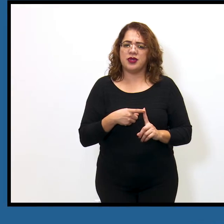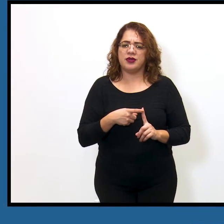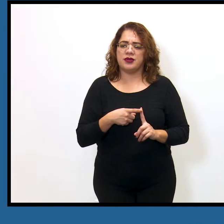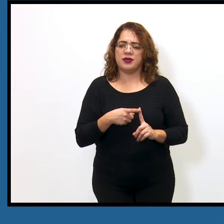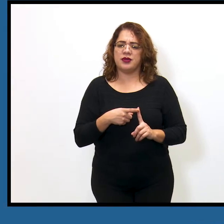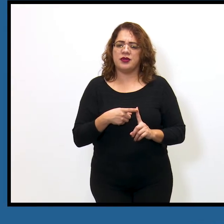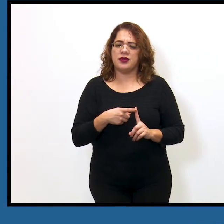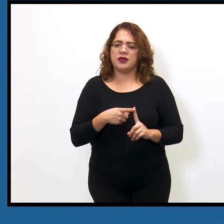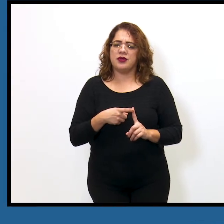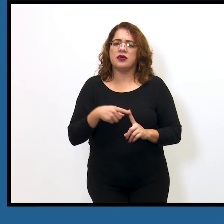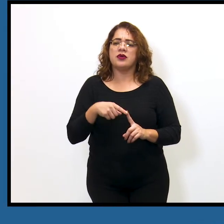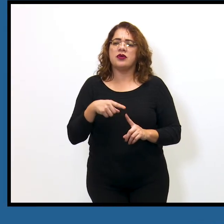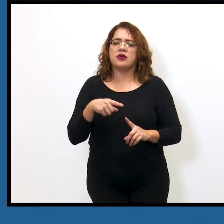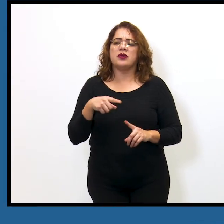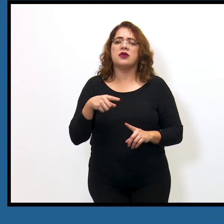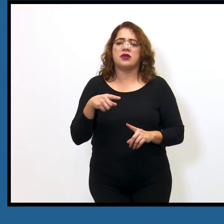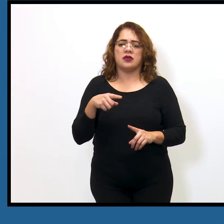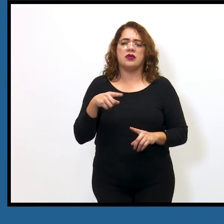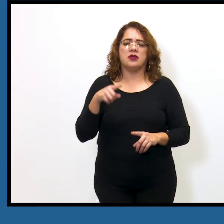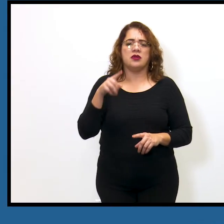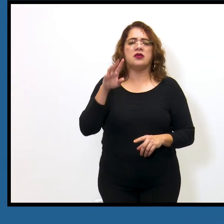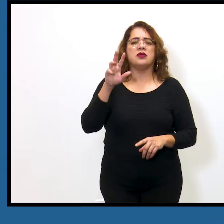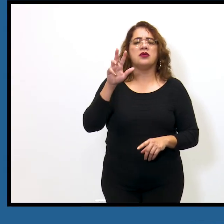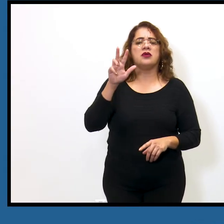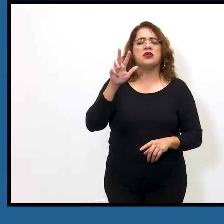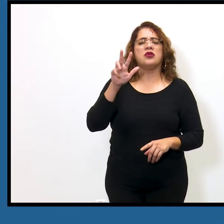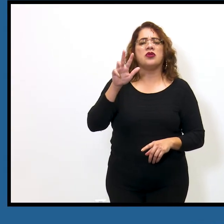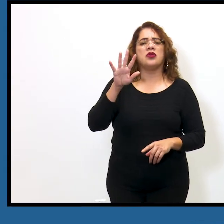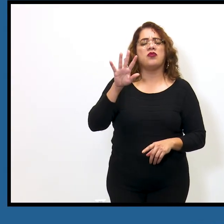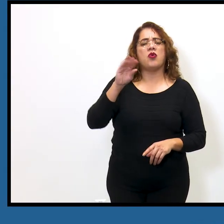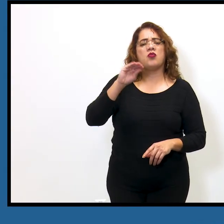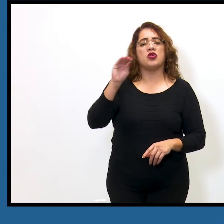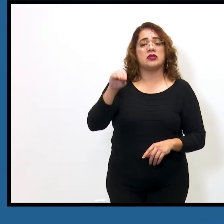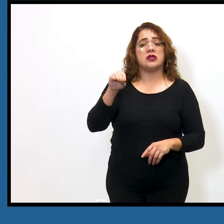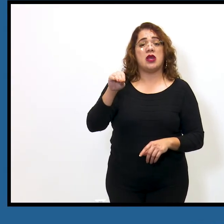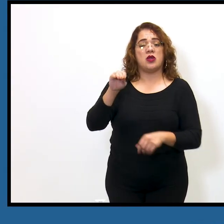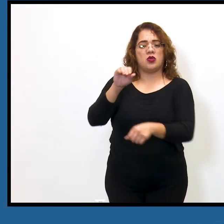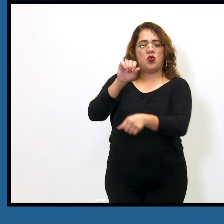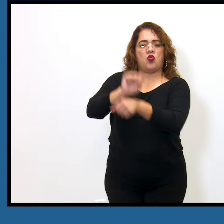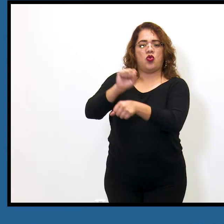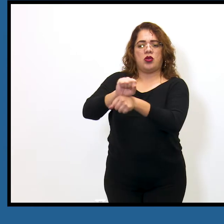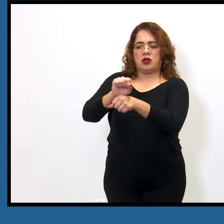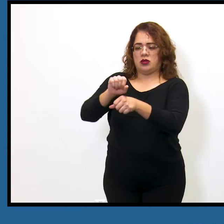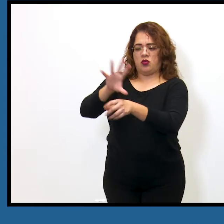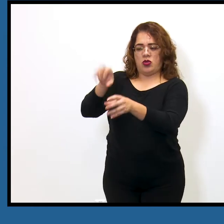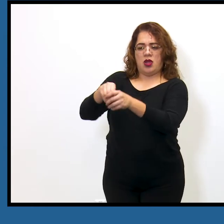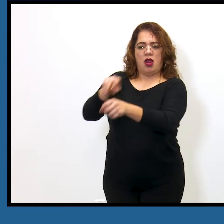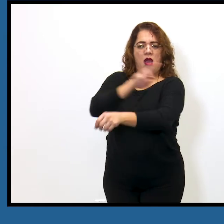34 percent of those who are working at hospitals. That is the number that has been vaccinated so